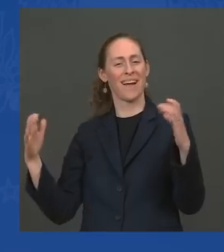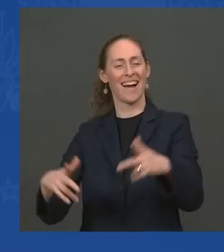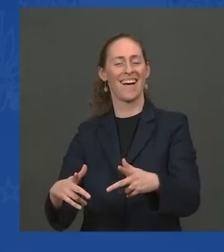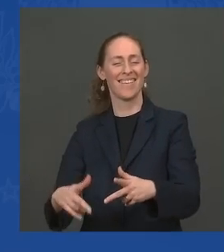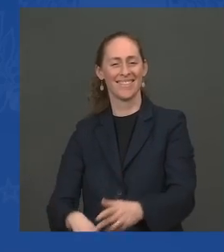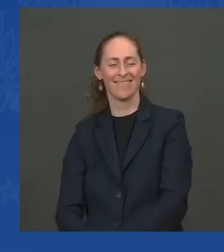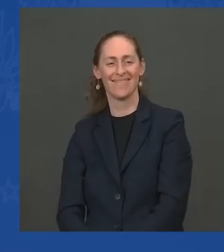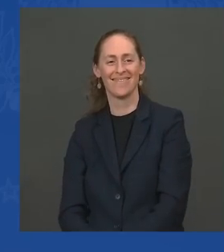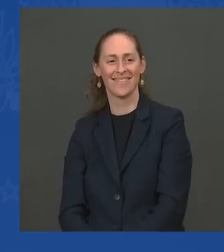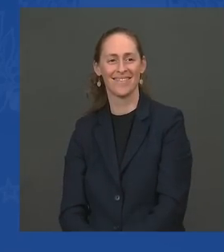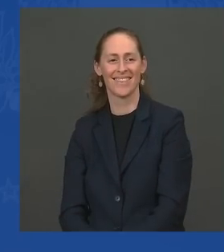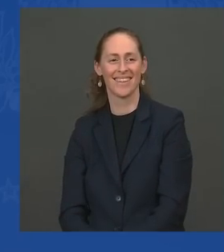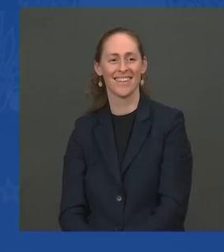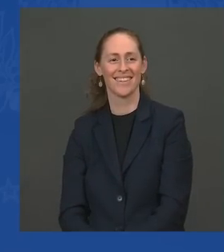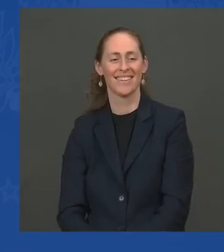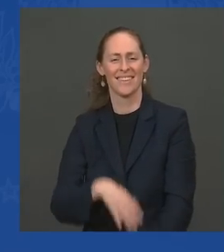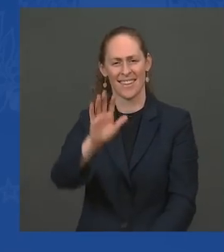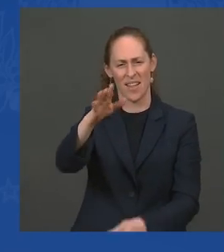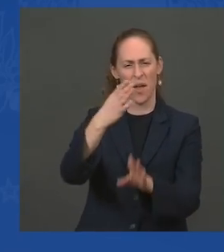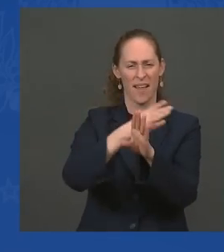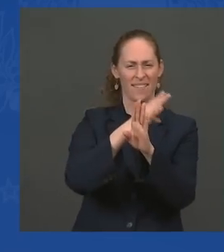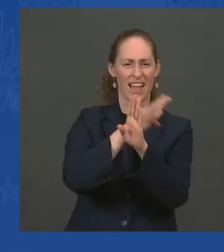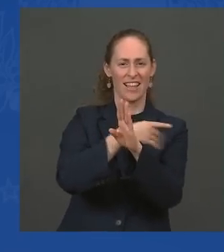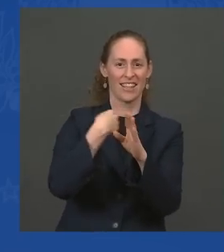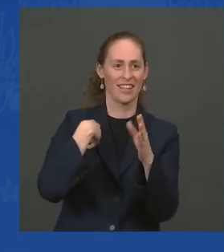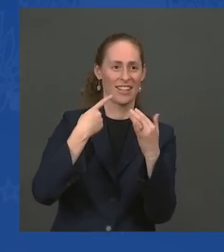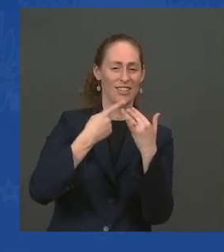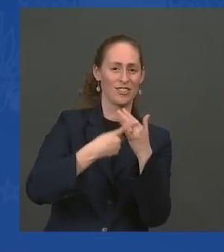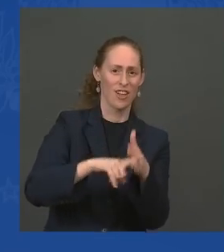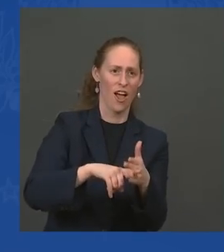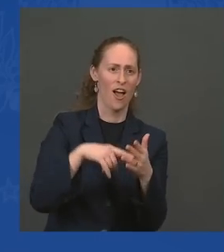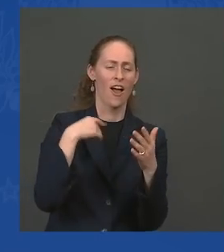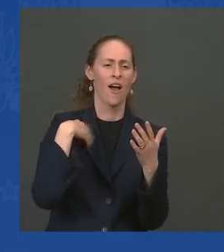Before I begin, I just want to mention three pieces of good news today.